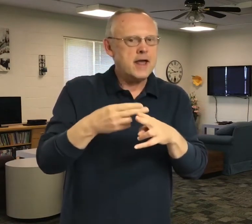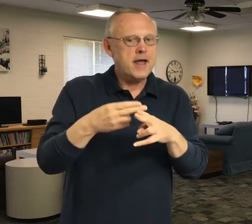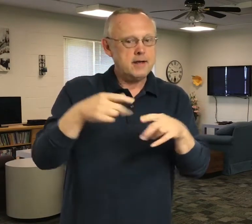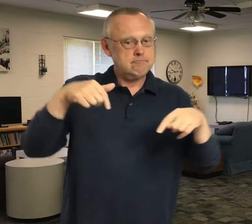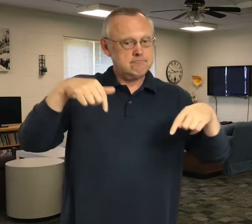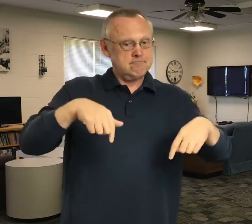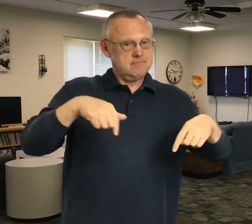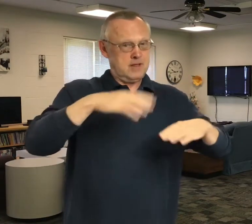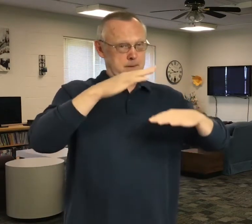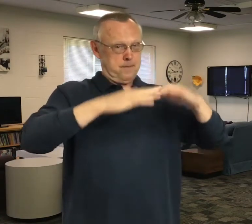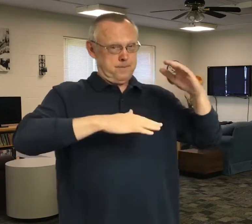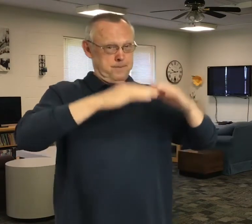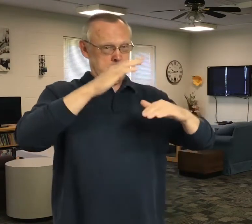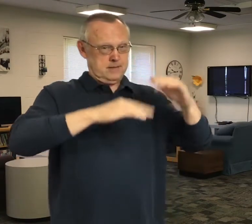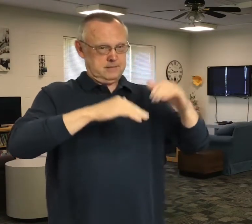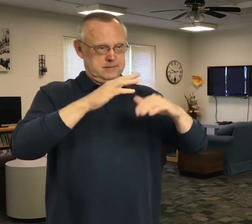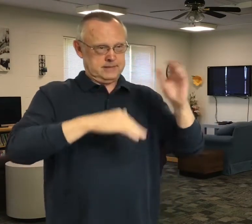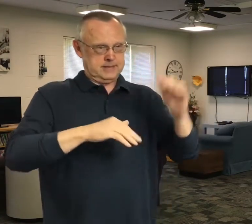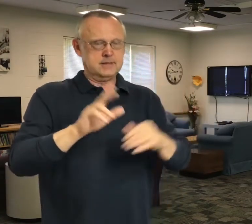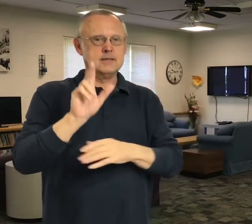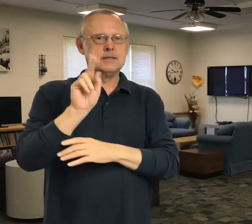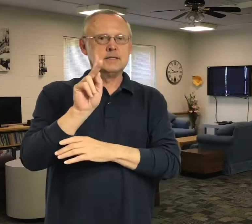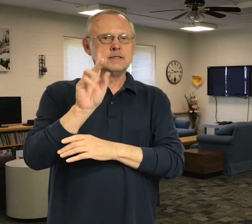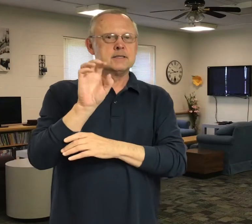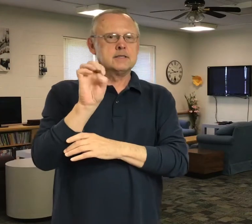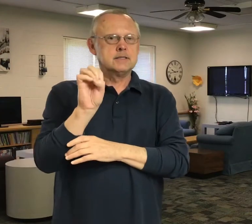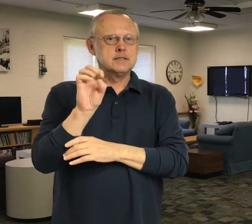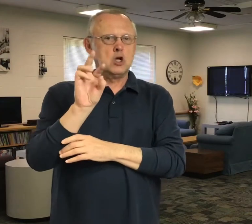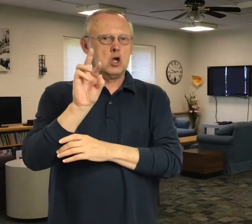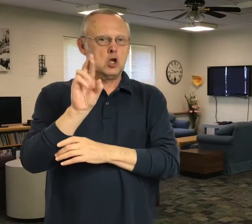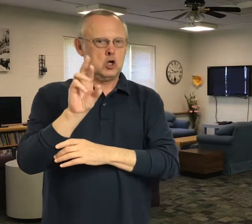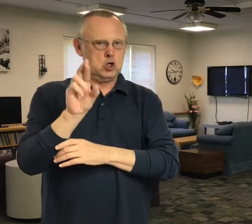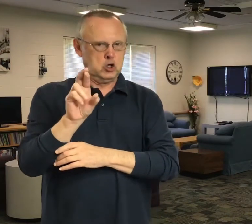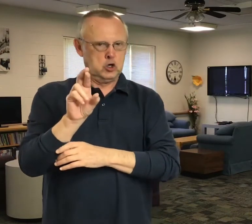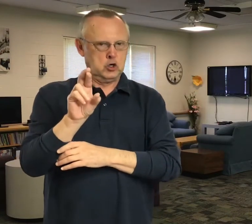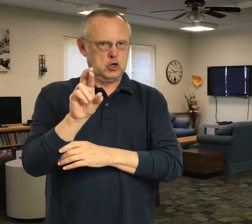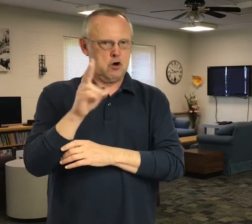The name of this building is Kerr Hall.